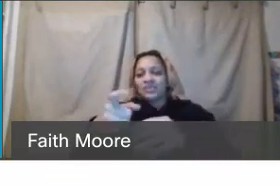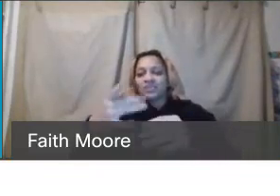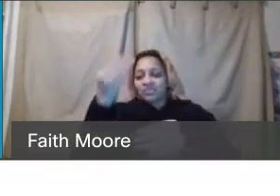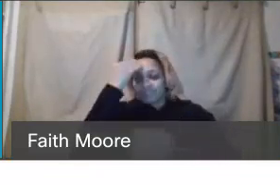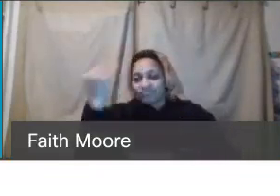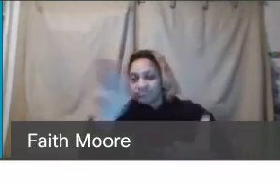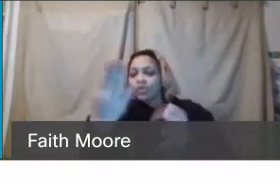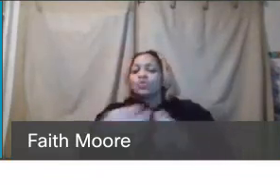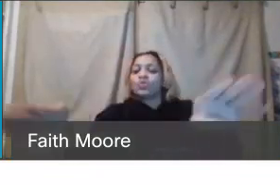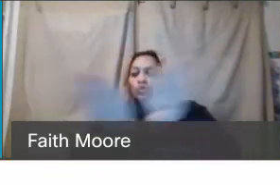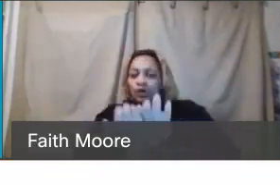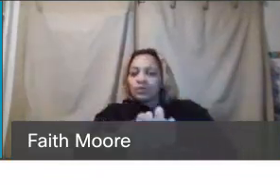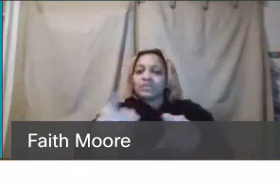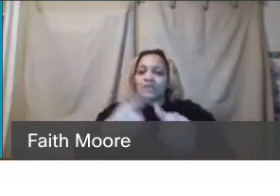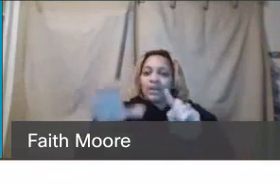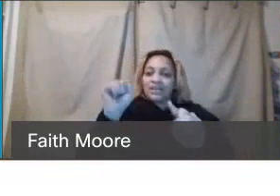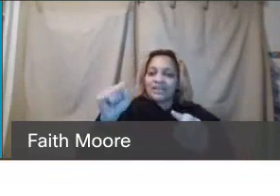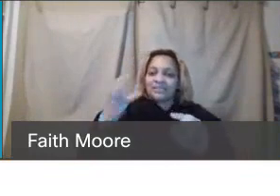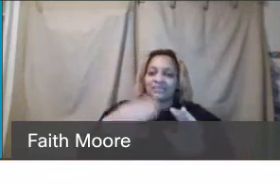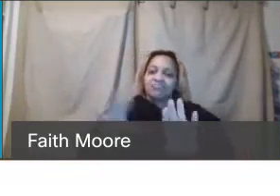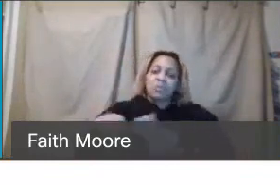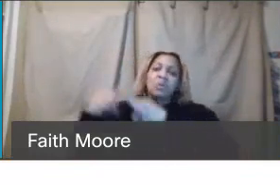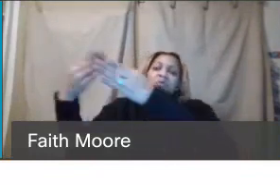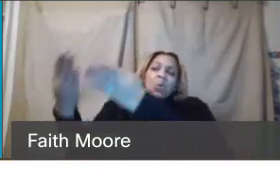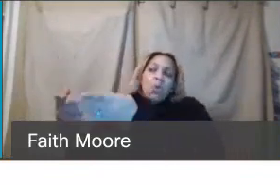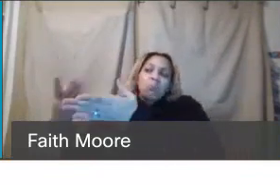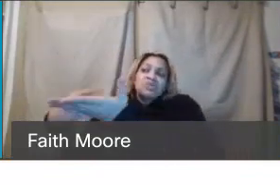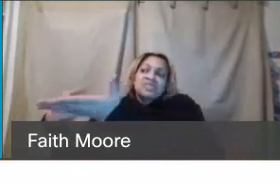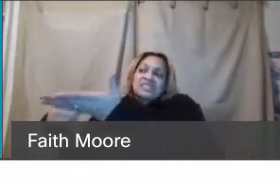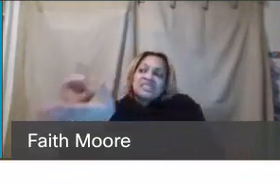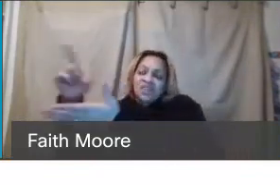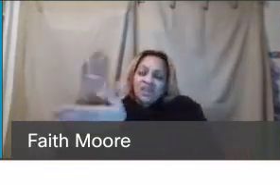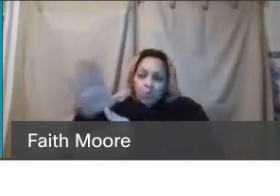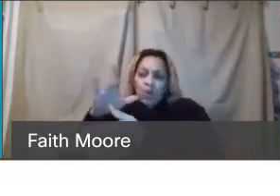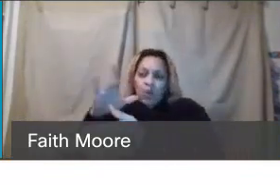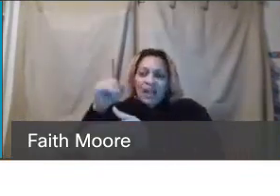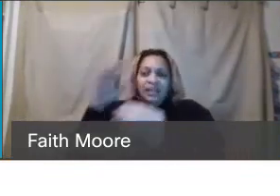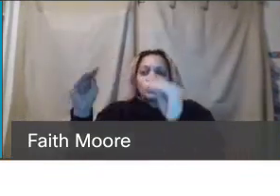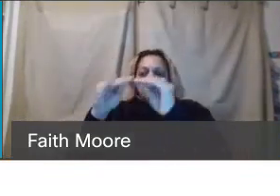And, yeah, that's a that's an opening. I should, but I think something a little more hardened.